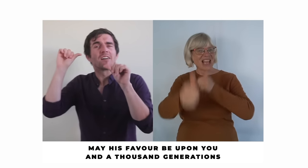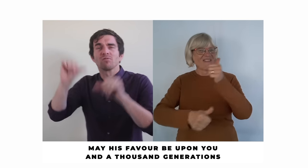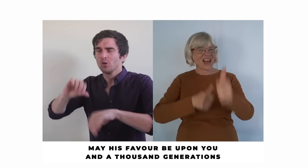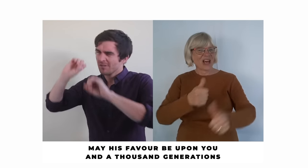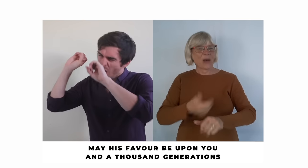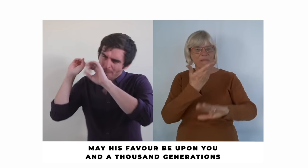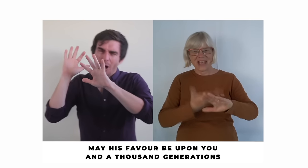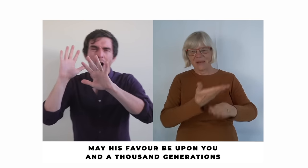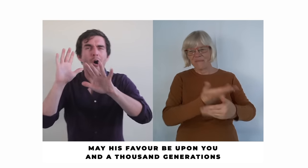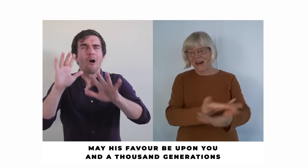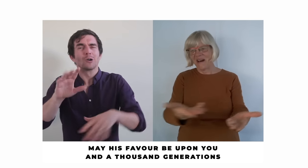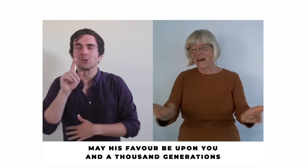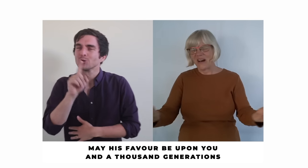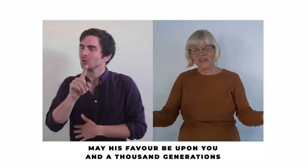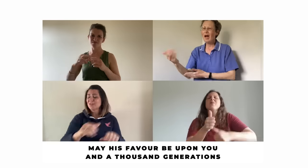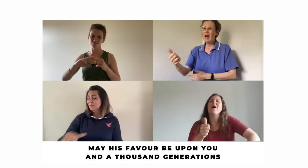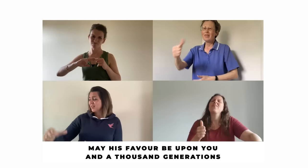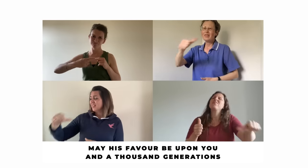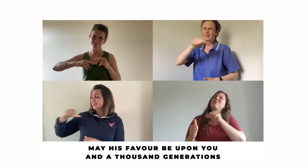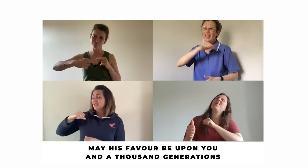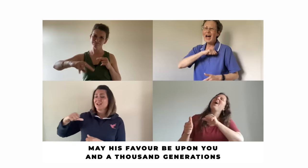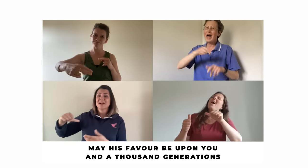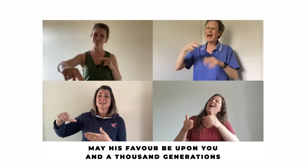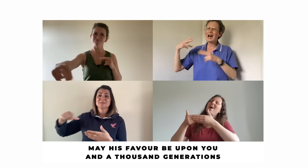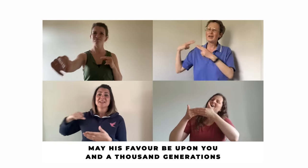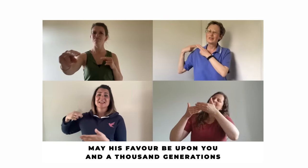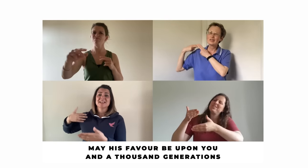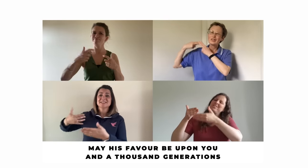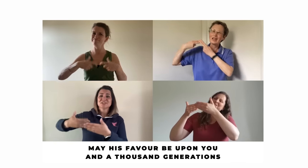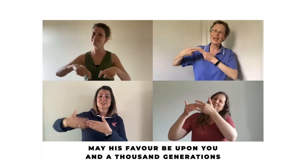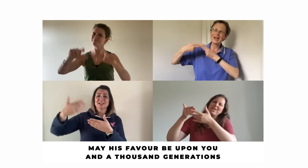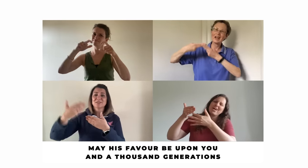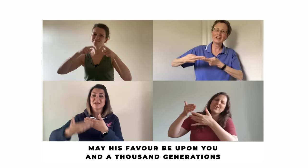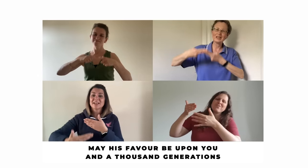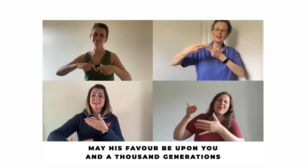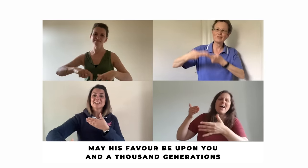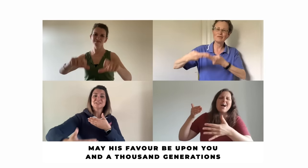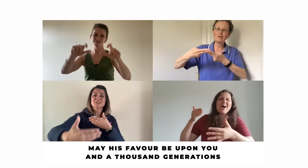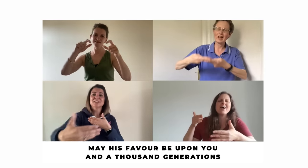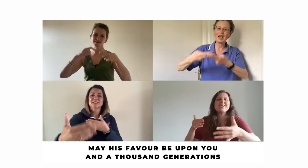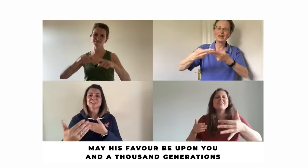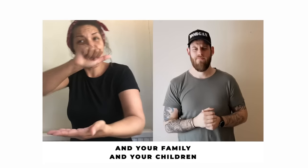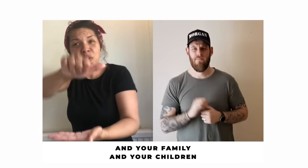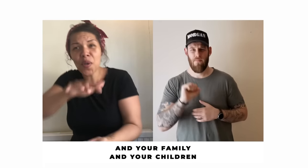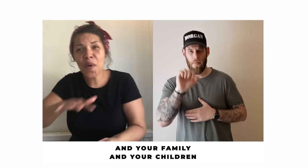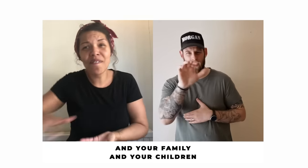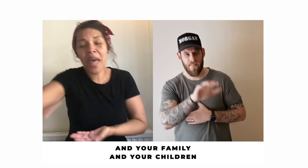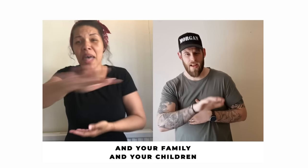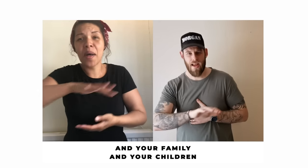May his favour be upon you And 1,000 generations